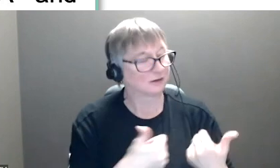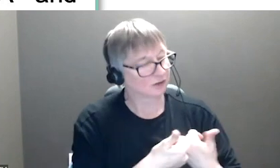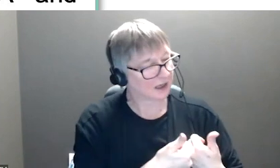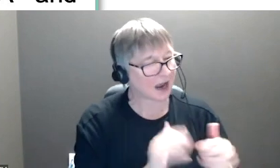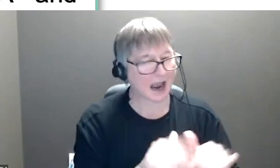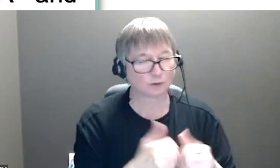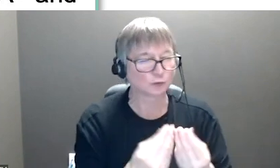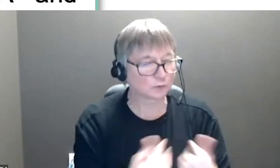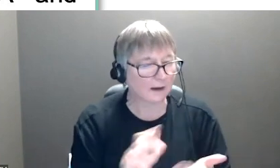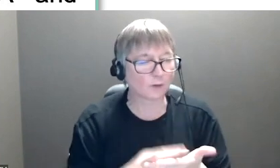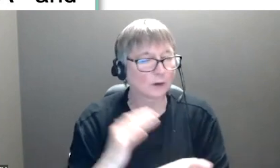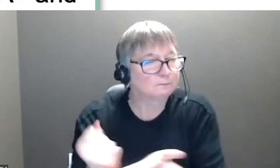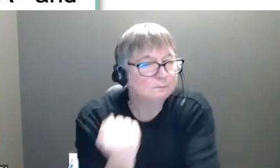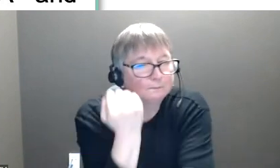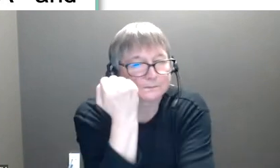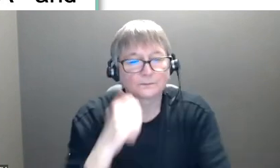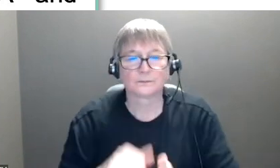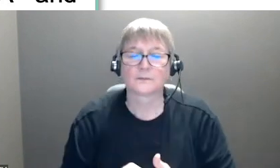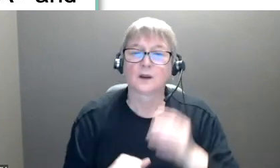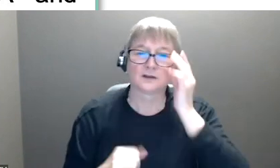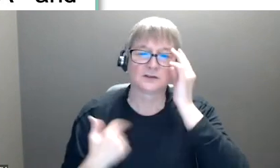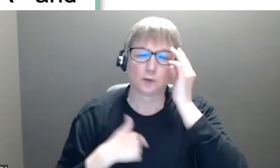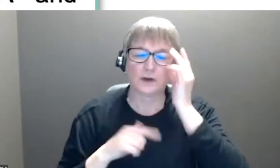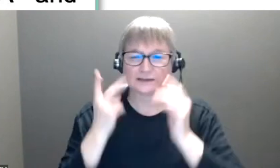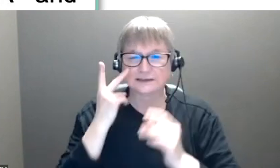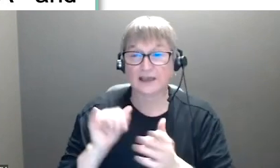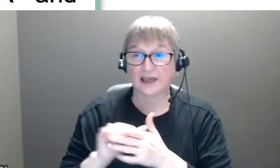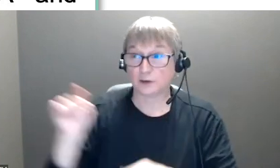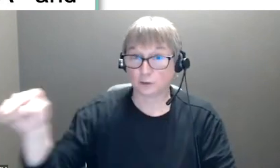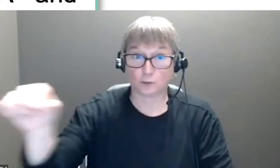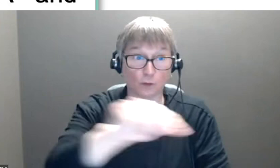to have an impact on underrepresented groups. We have an opportunity to work with our partners to